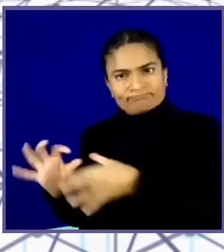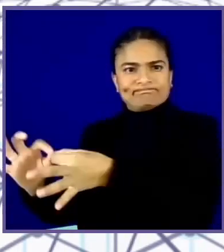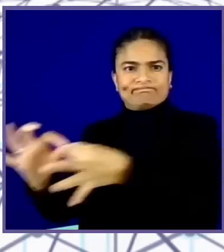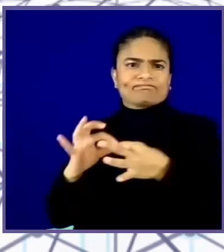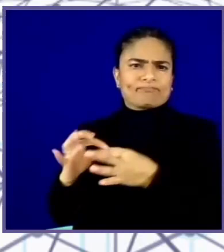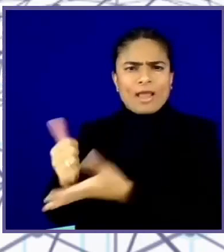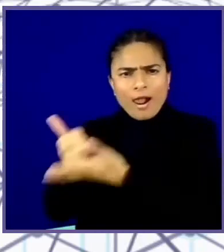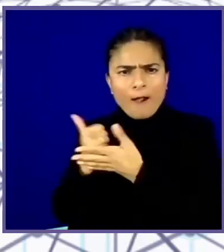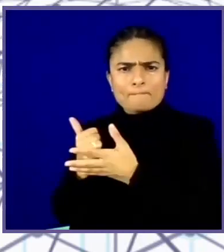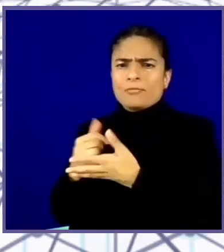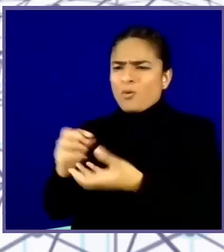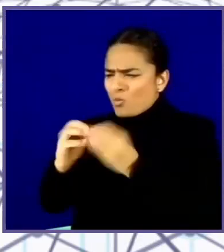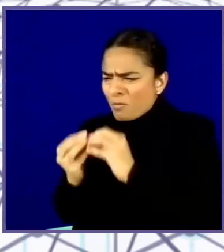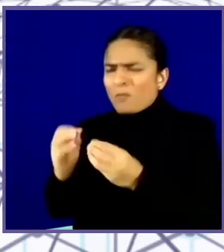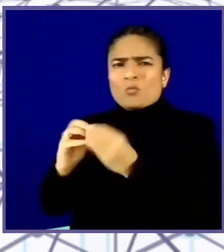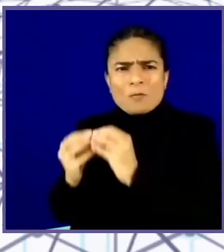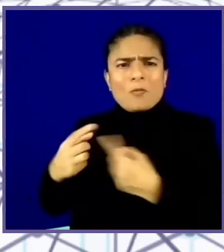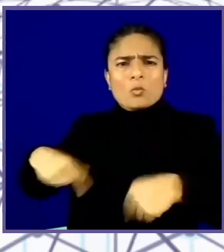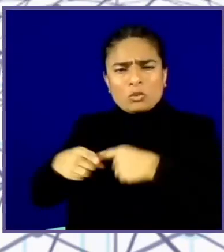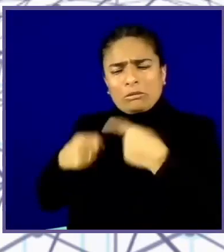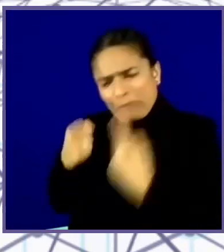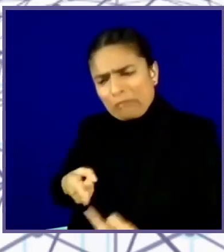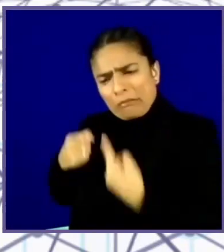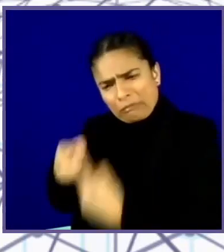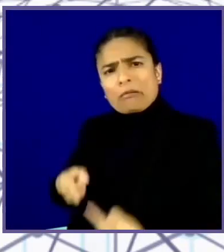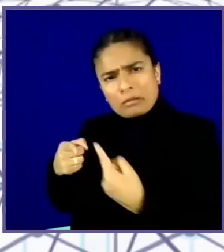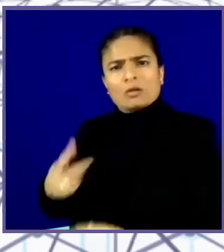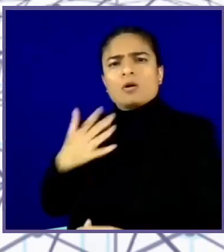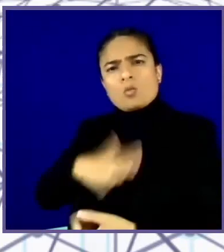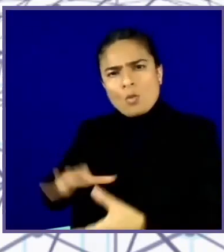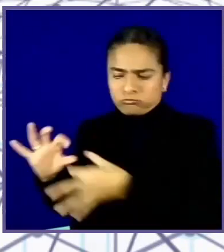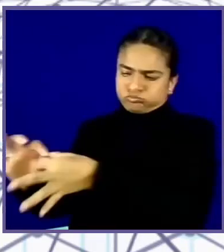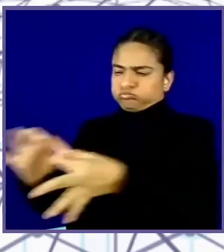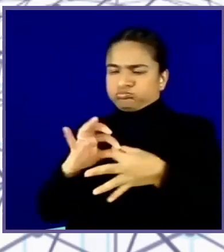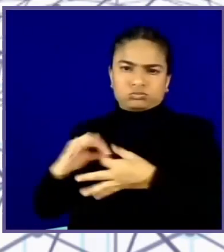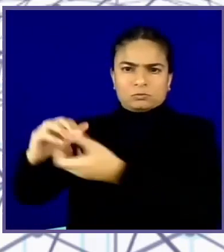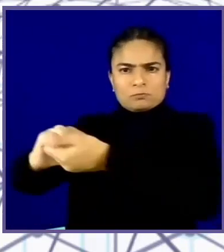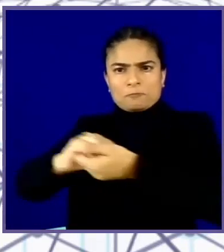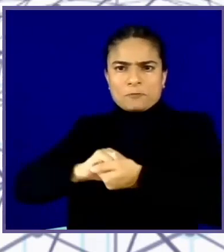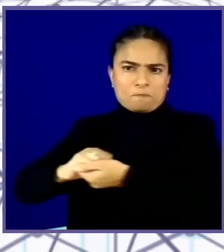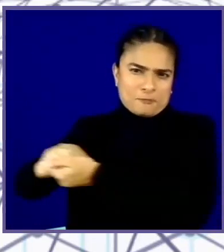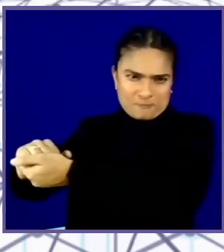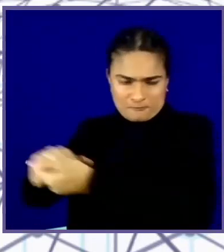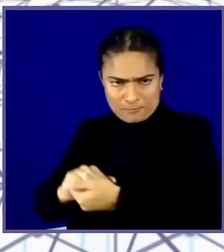manufacturing technologies using conventional manufacturing technologies and relatively